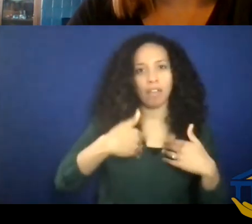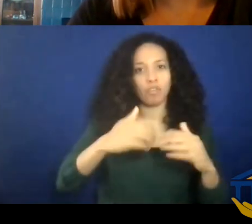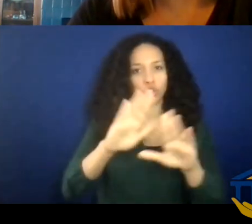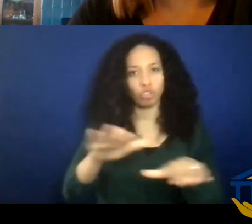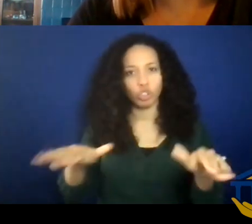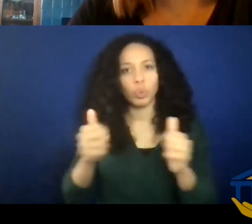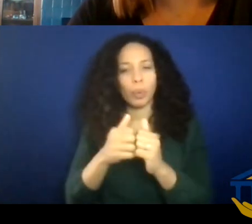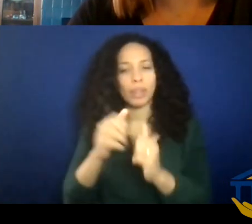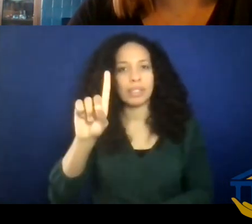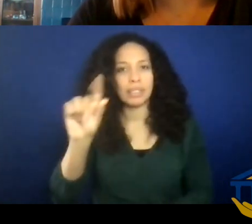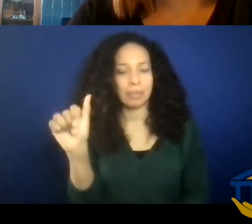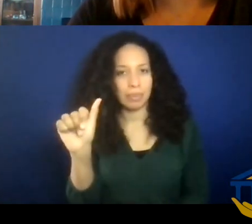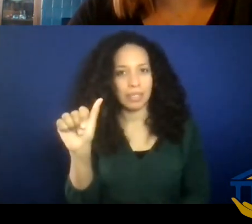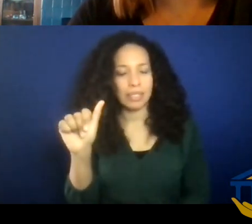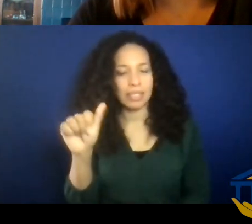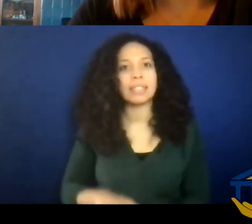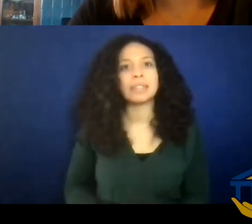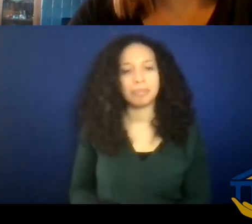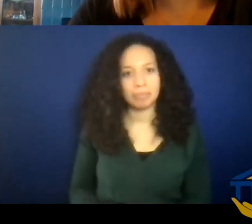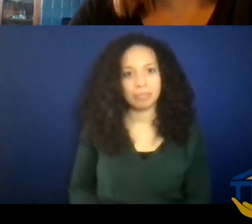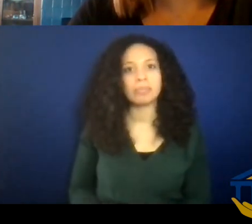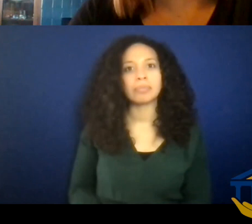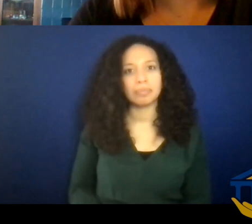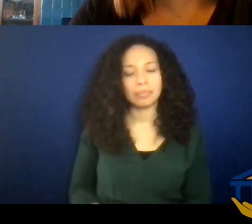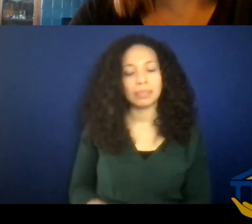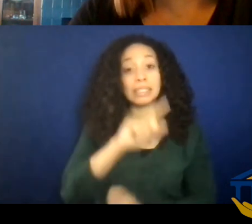specifically in the area of educational disputes.